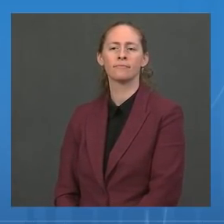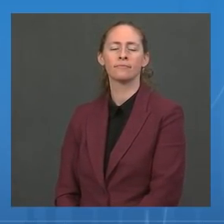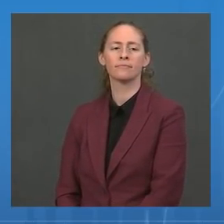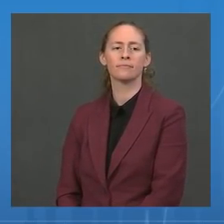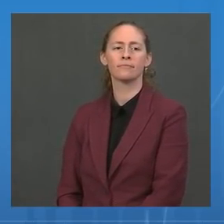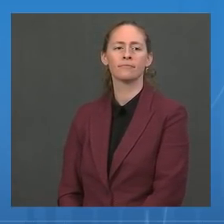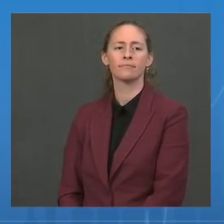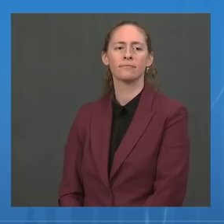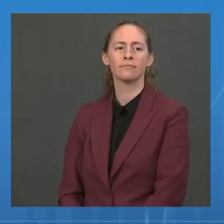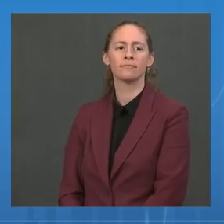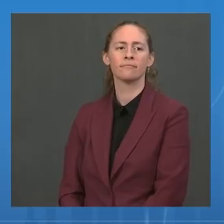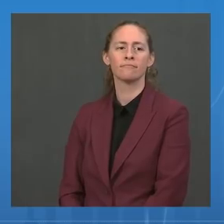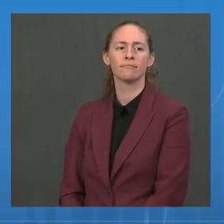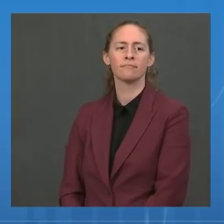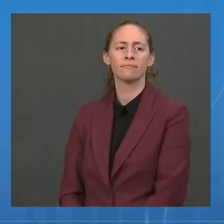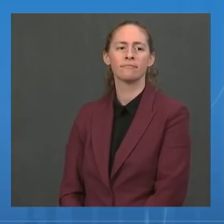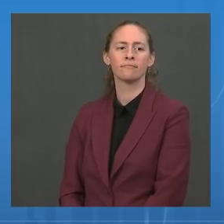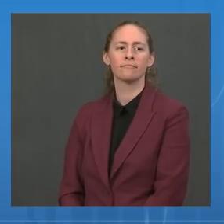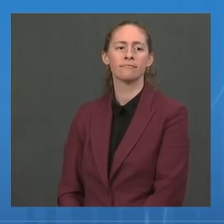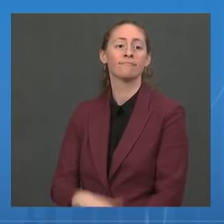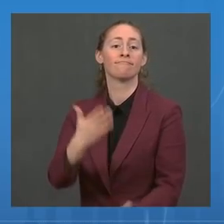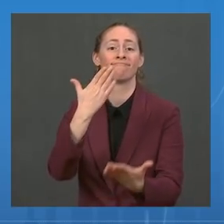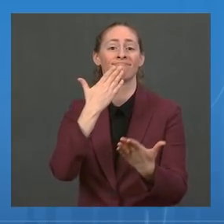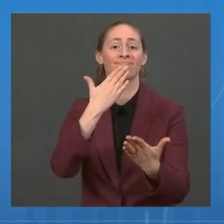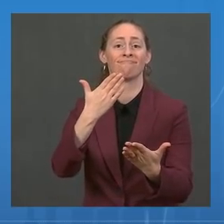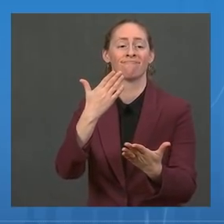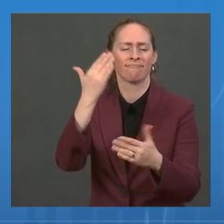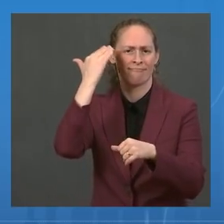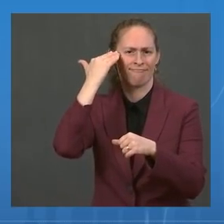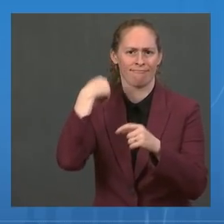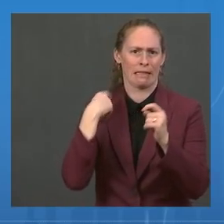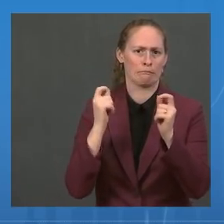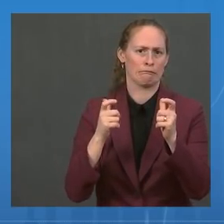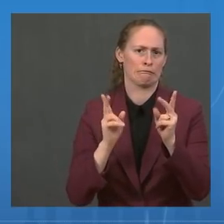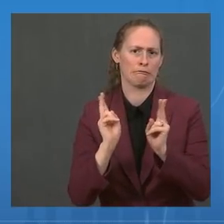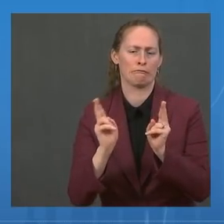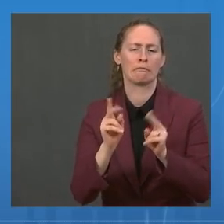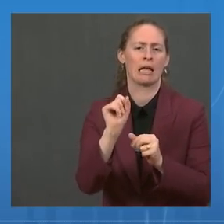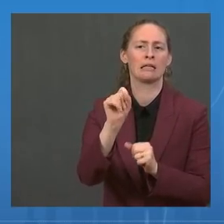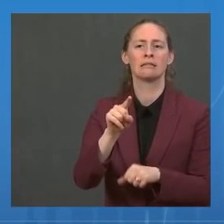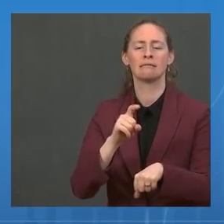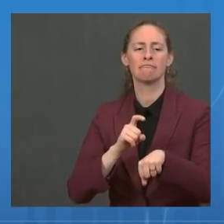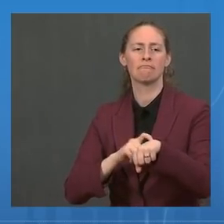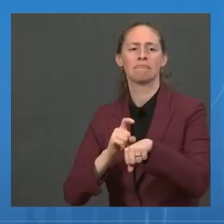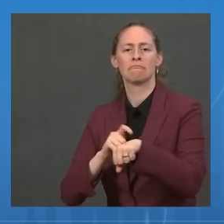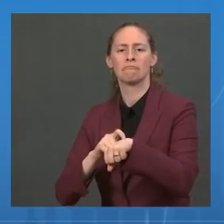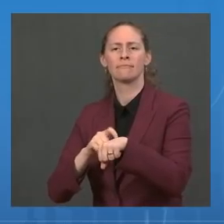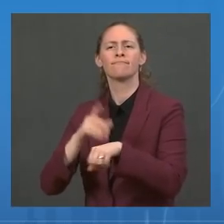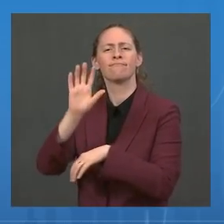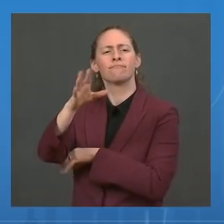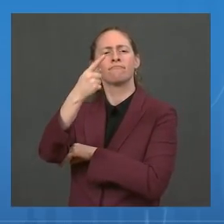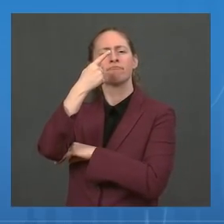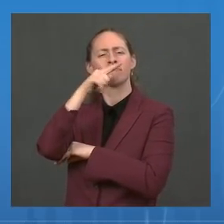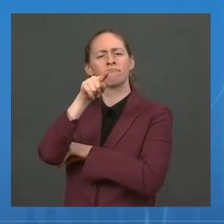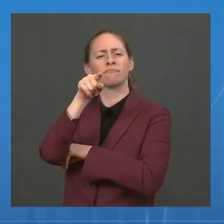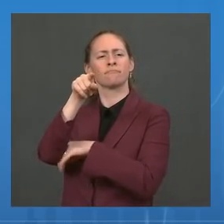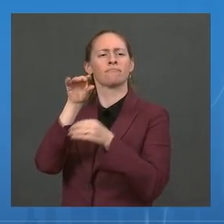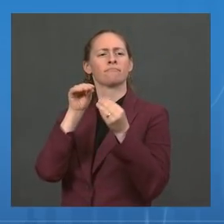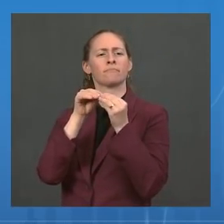The Press: Thanks for doing this again. I was hoping you might explain a little bit why you think cases and hospitalizations